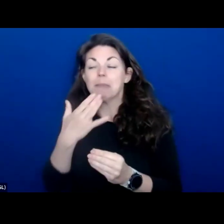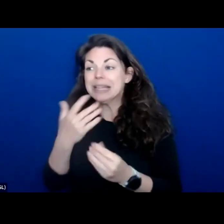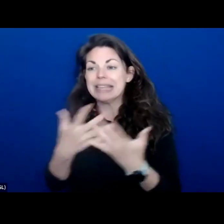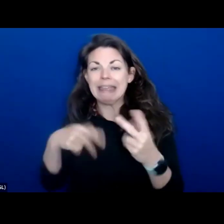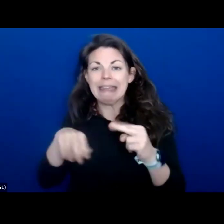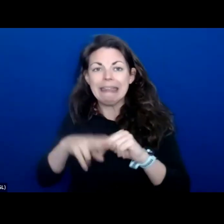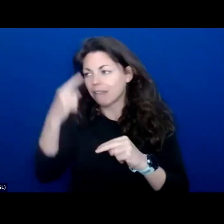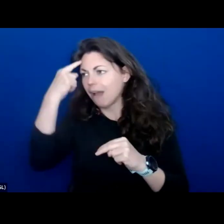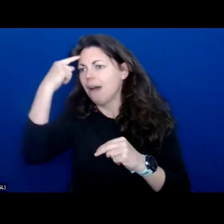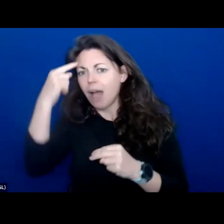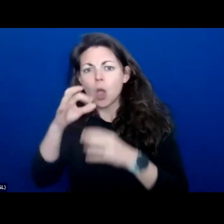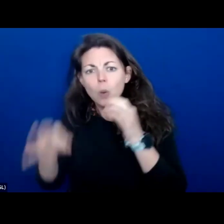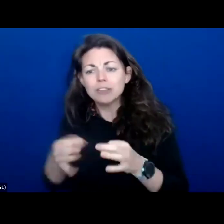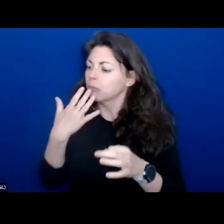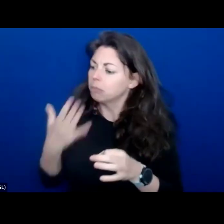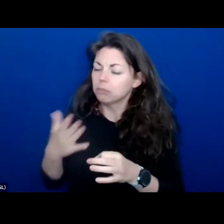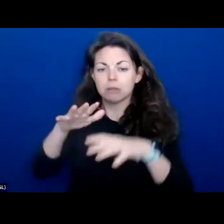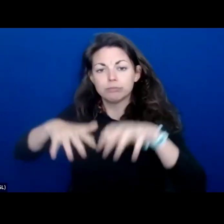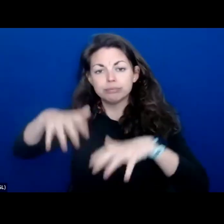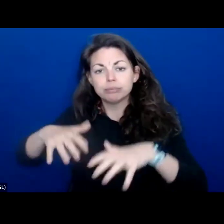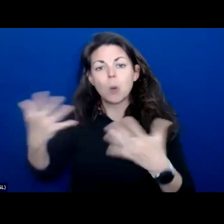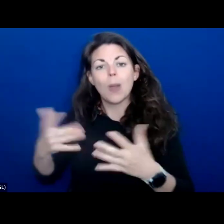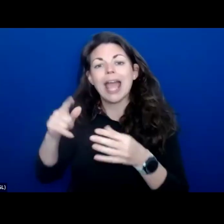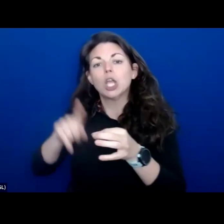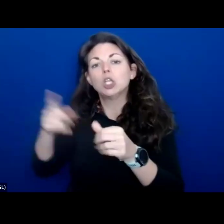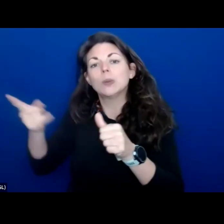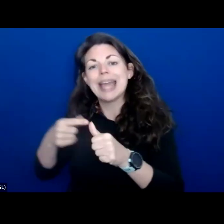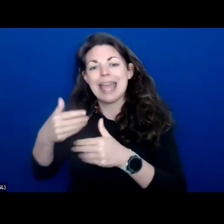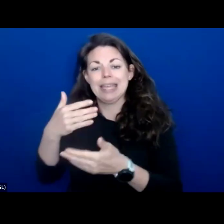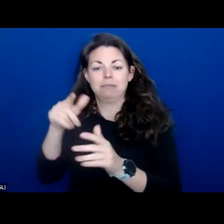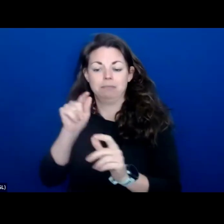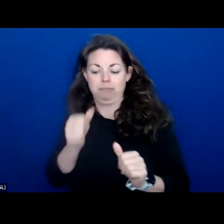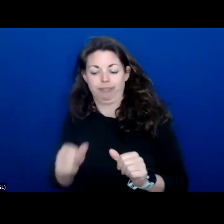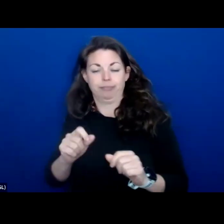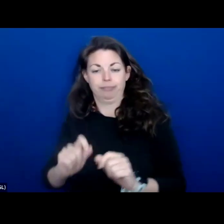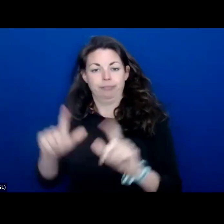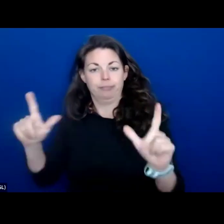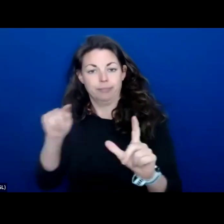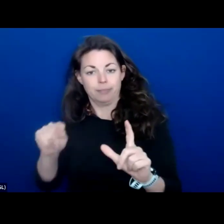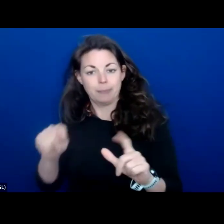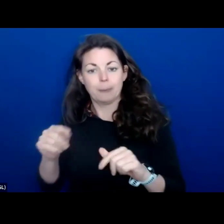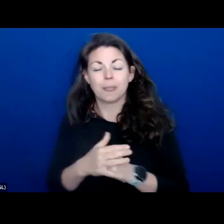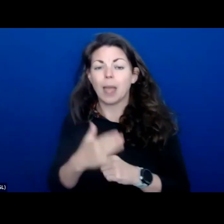of the session, we will make sure to ask your questions and and respond. So please do. We do want to hear your,